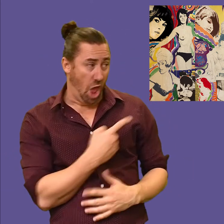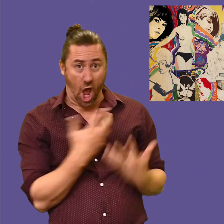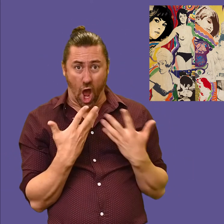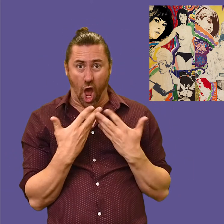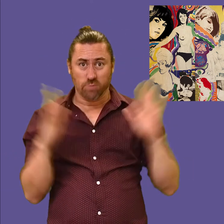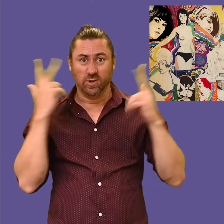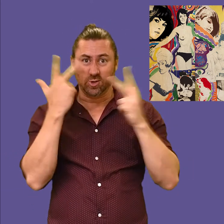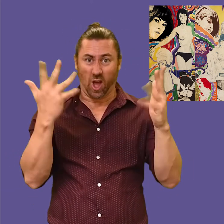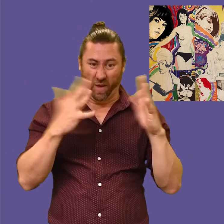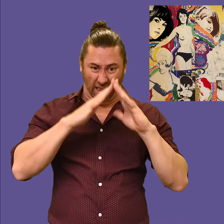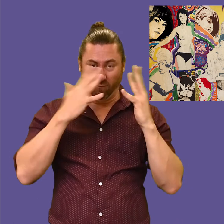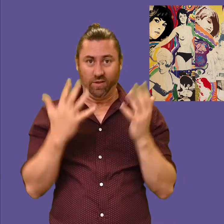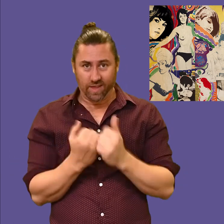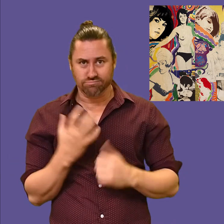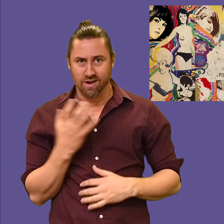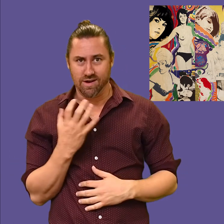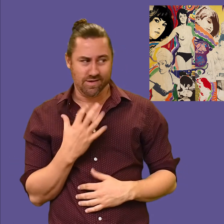There’s certainly no censorship here!